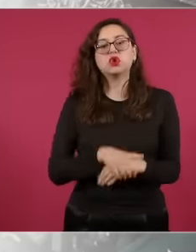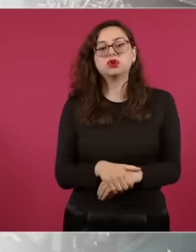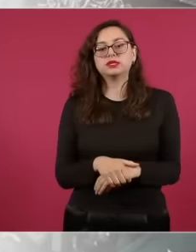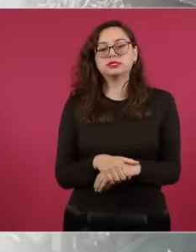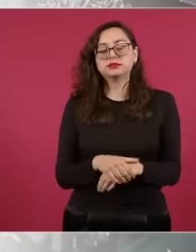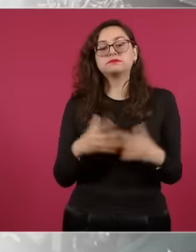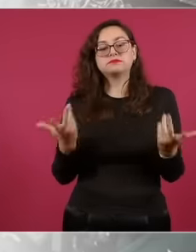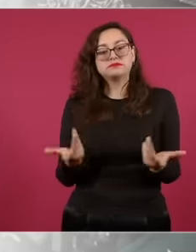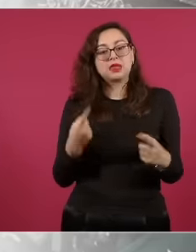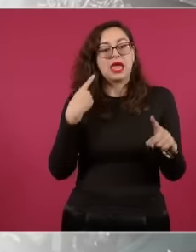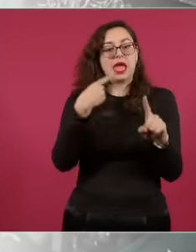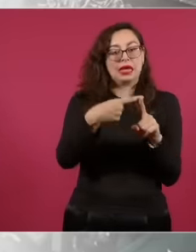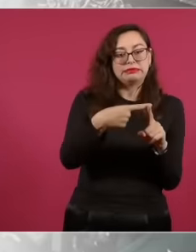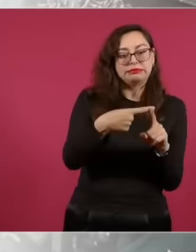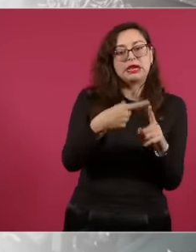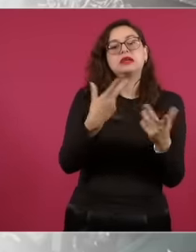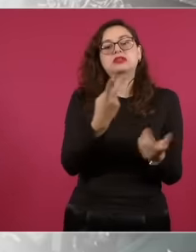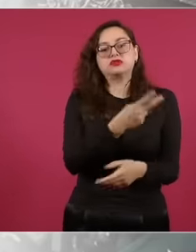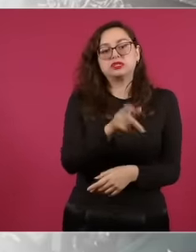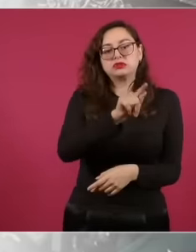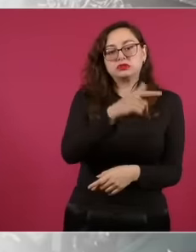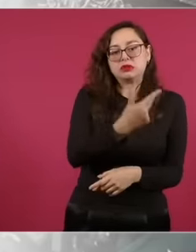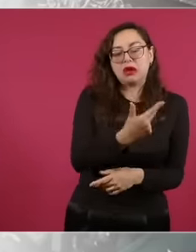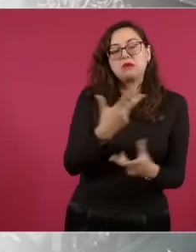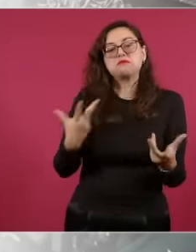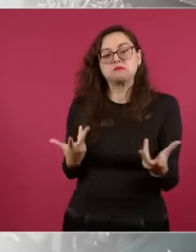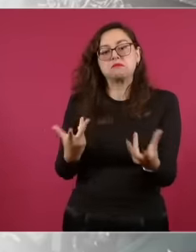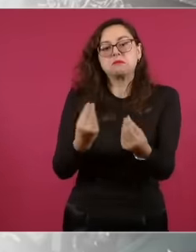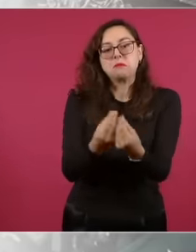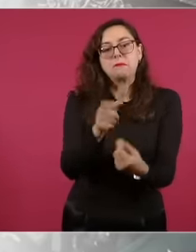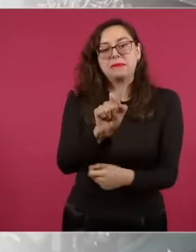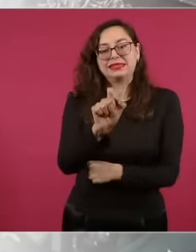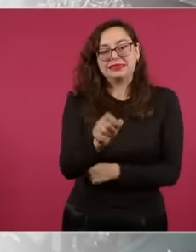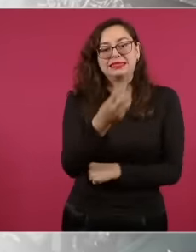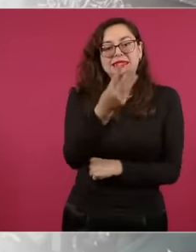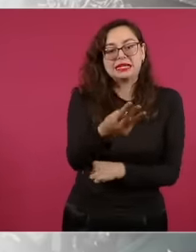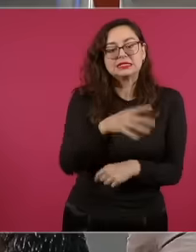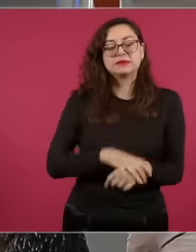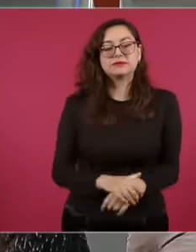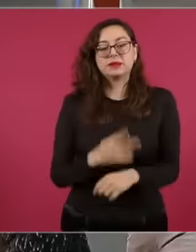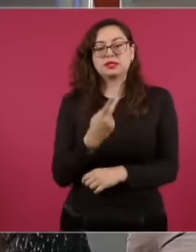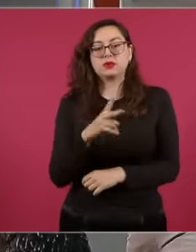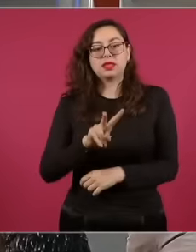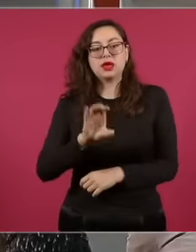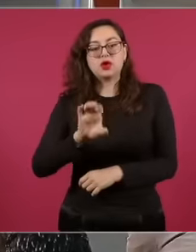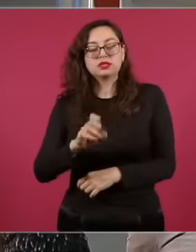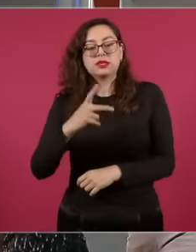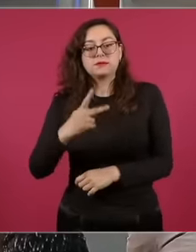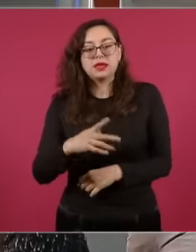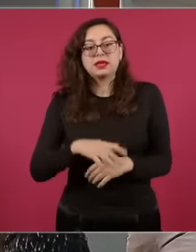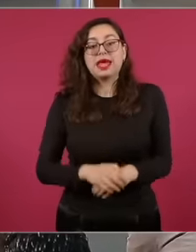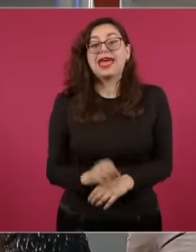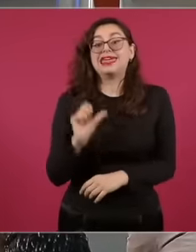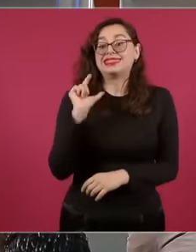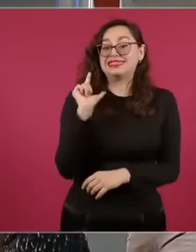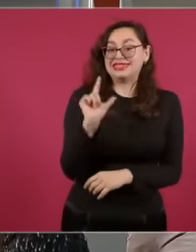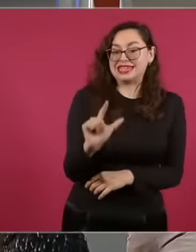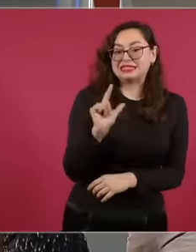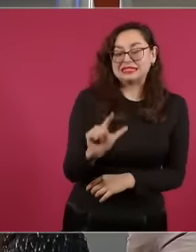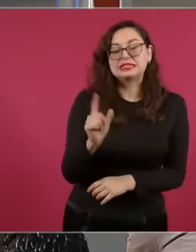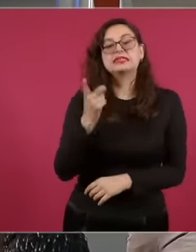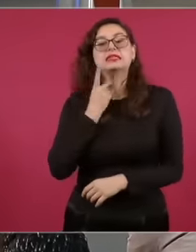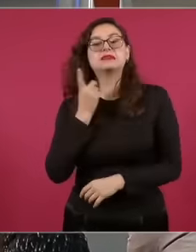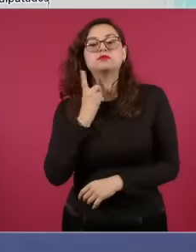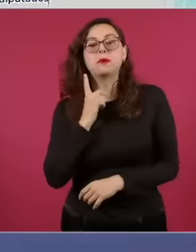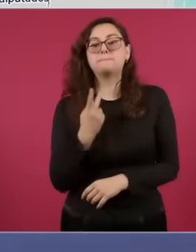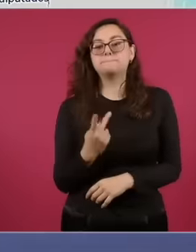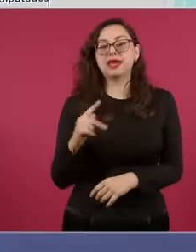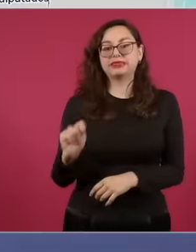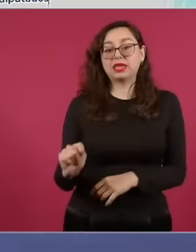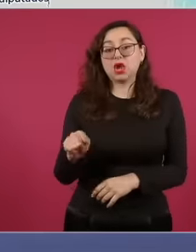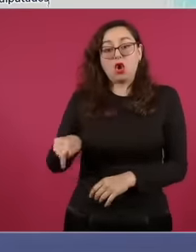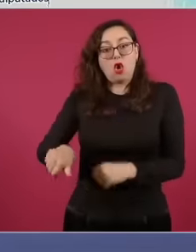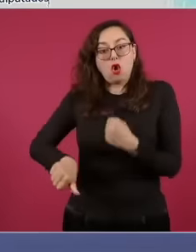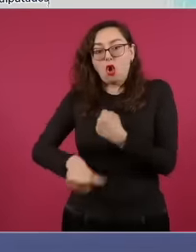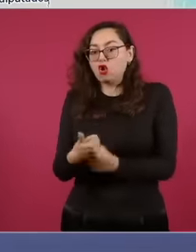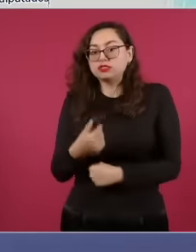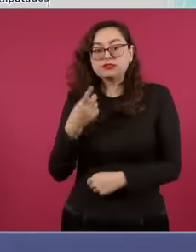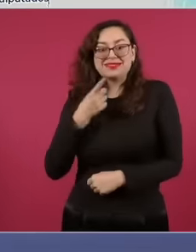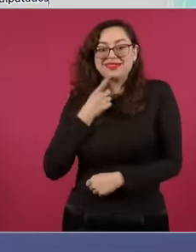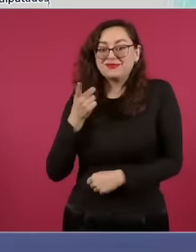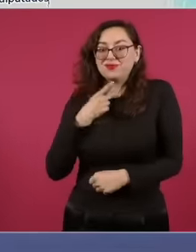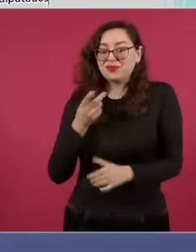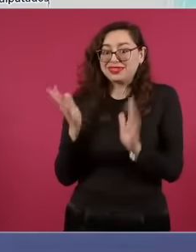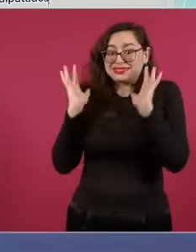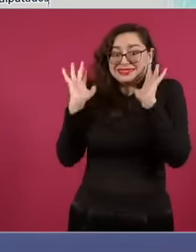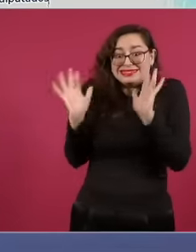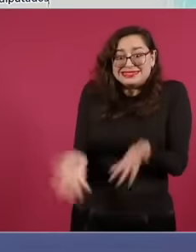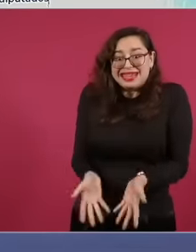among the natural quotient it gets 23 deputies the green 17 deputies and the PT 11 deputies, this is how